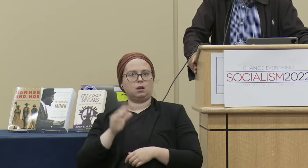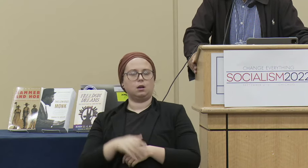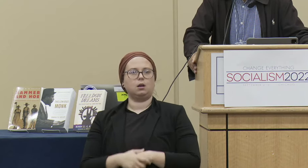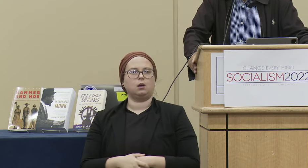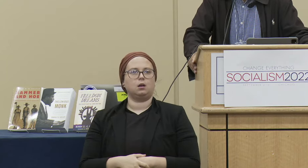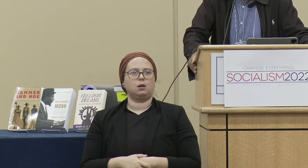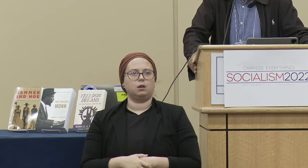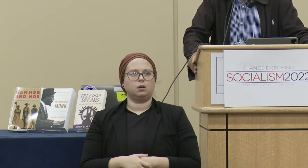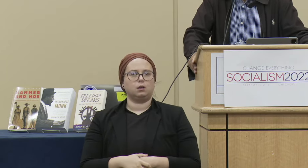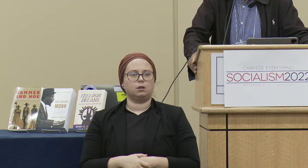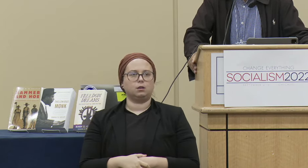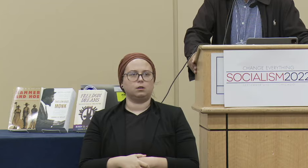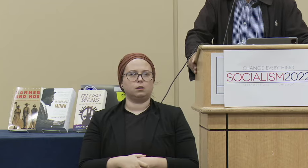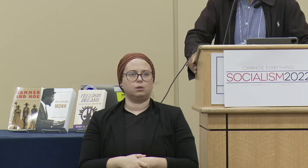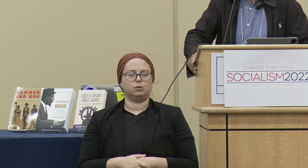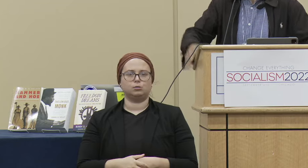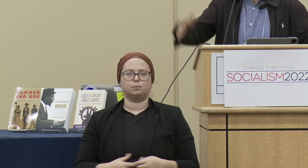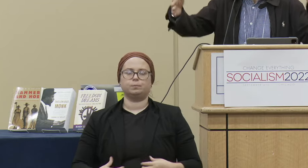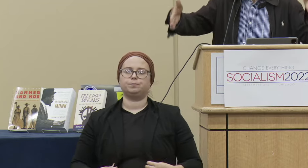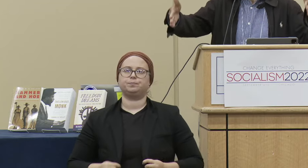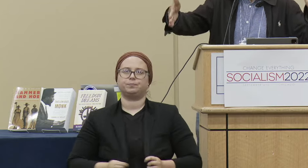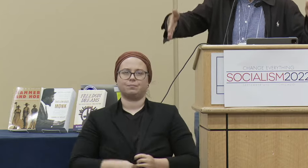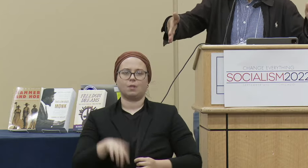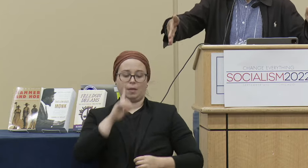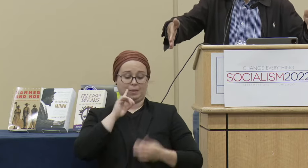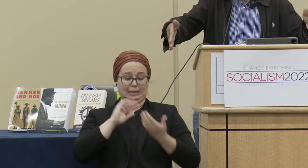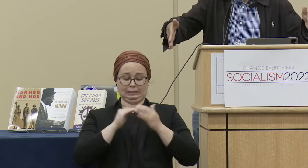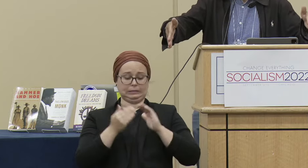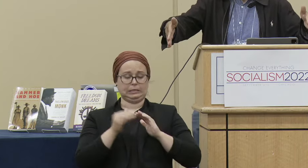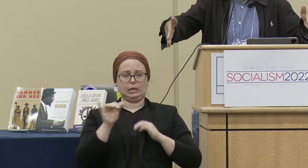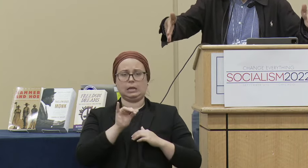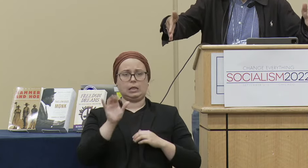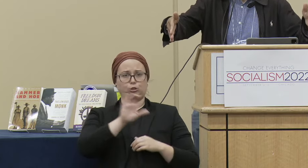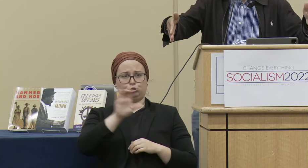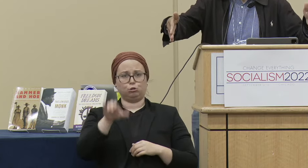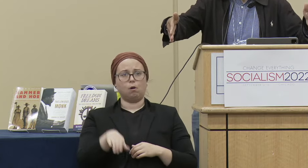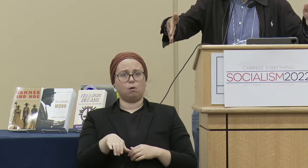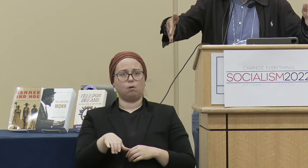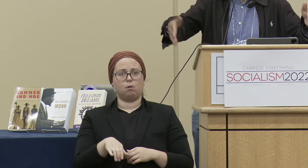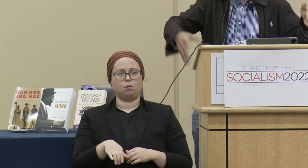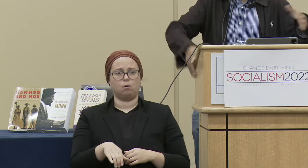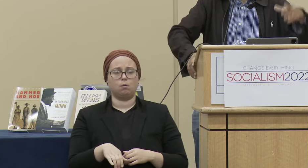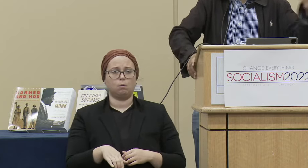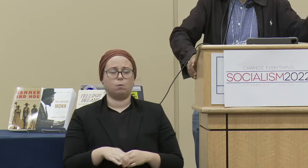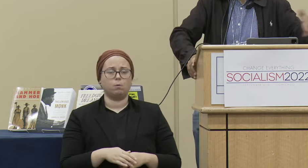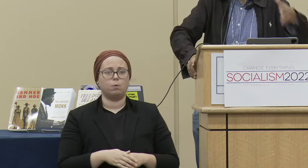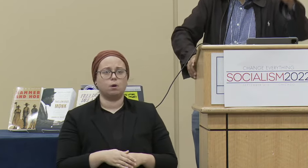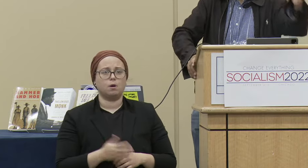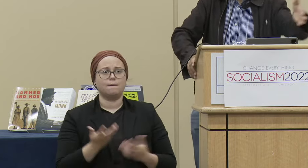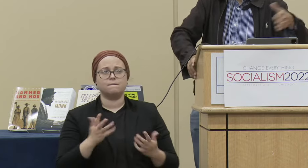that in my day. So, I think, you know , in a